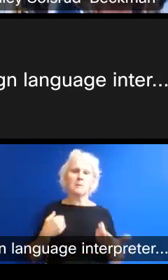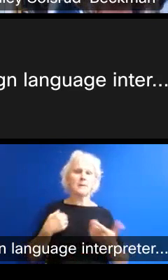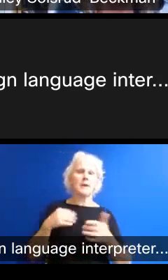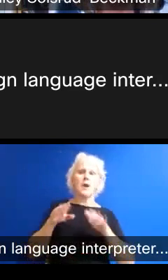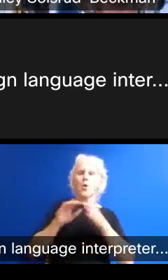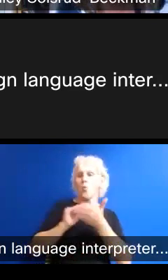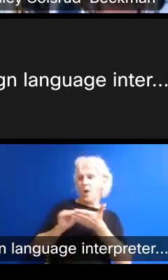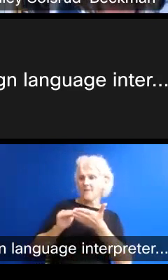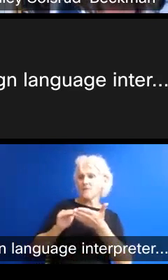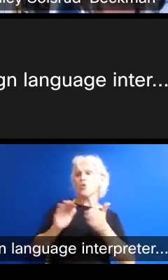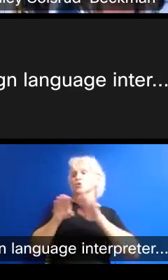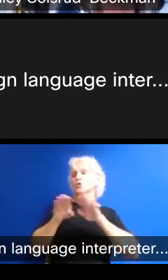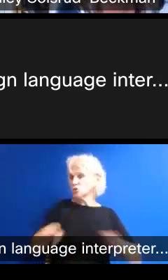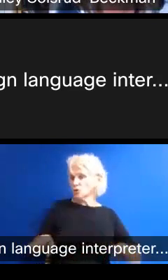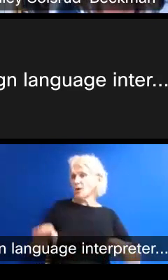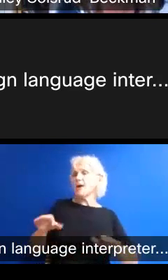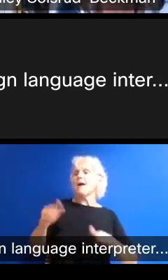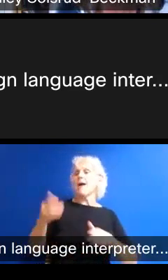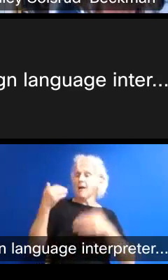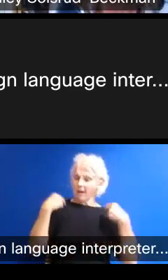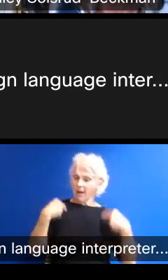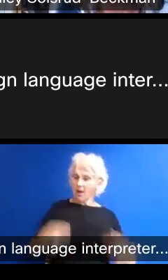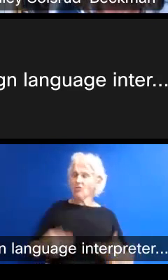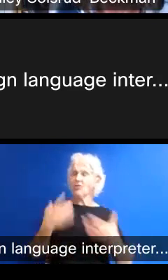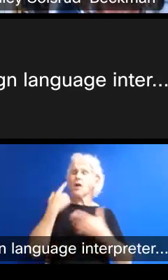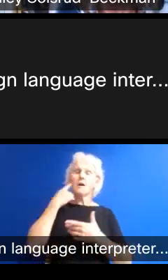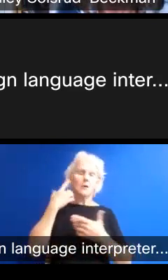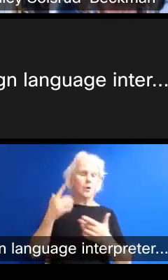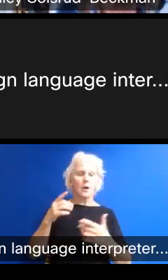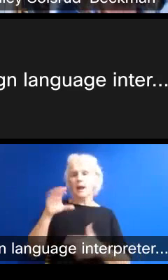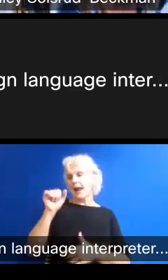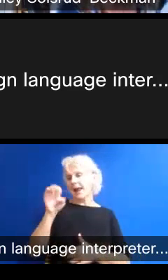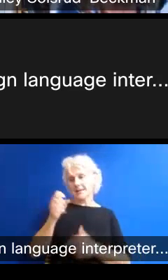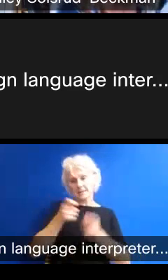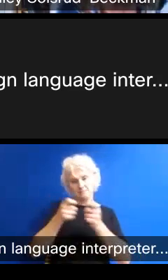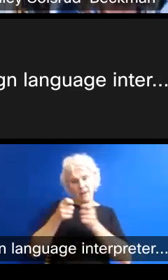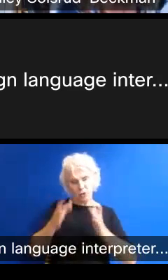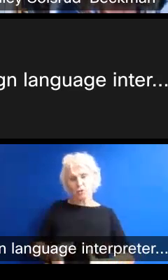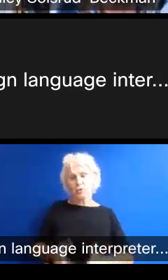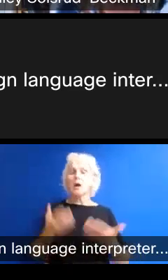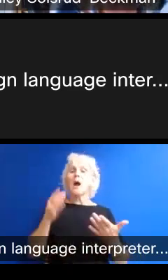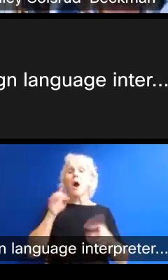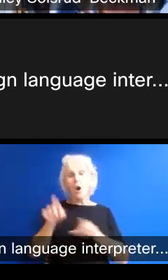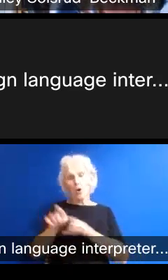and you guys are also required to have case plans. When a child is an out of home placement,